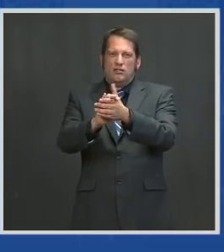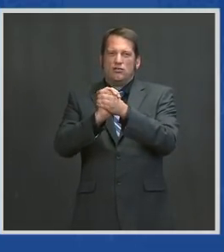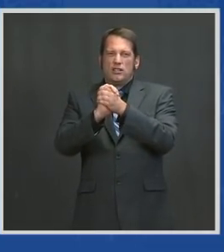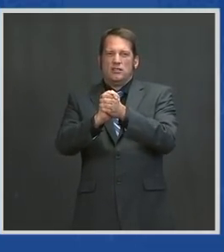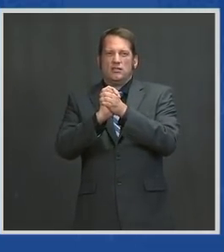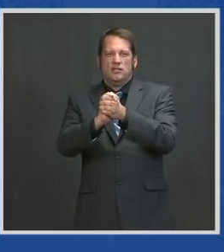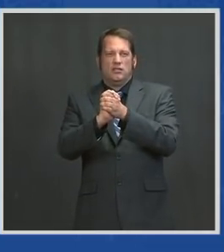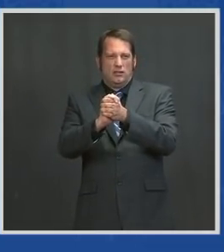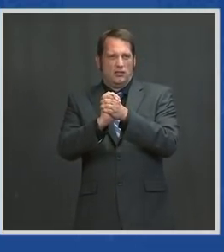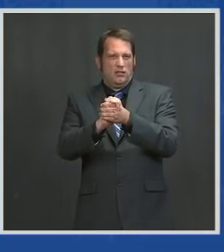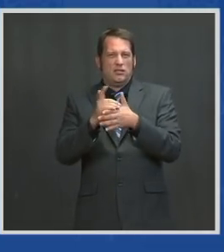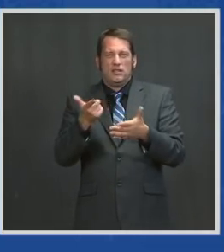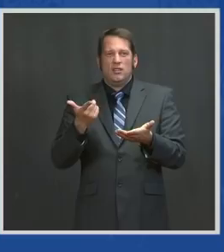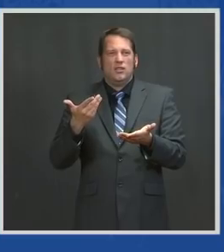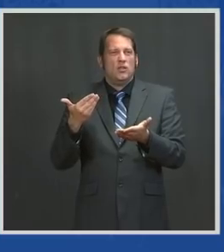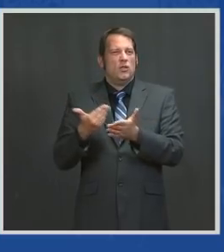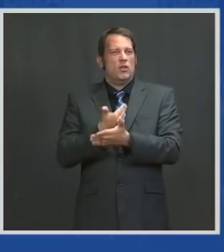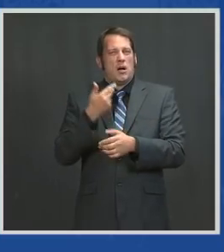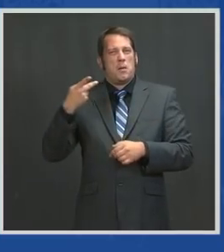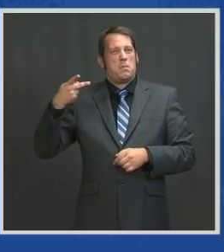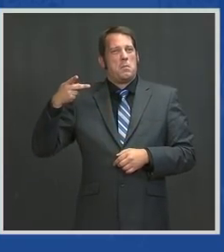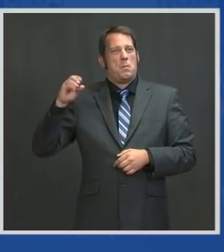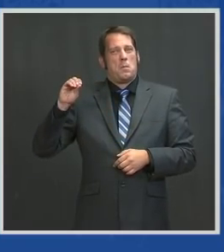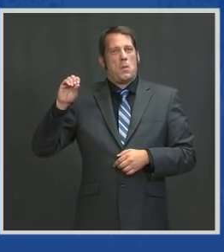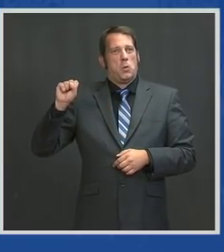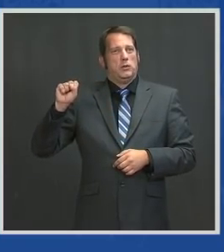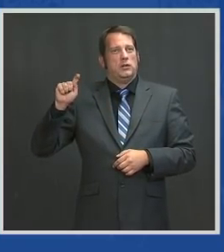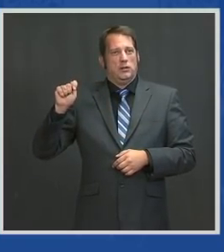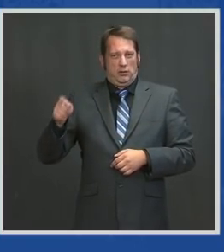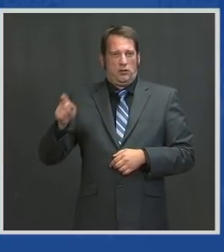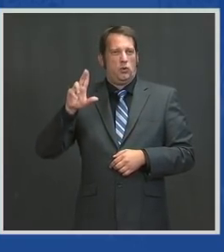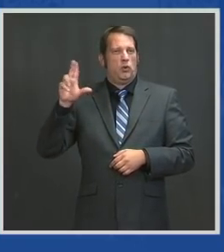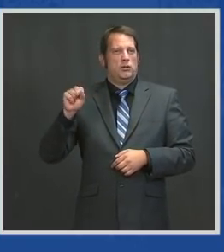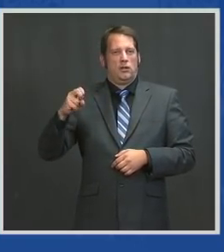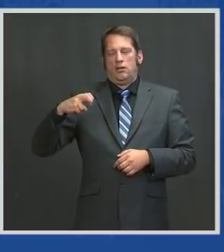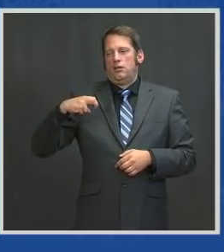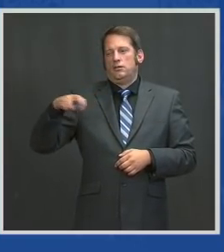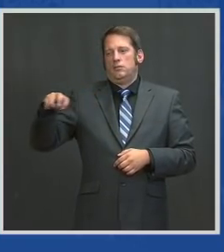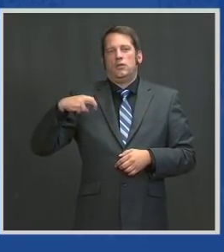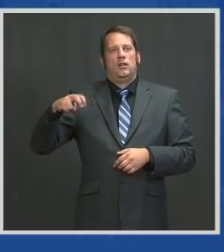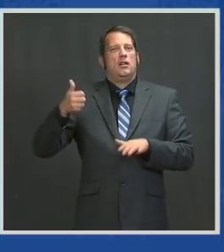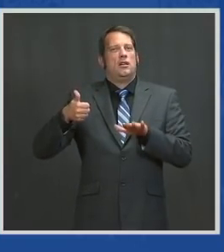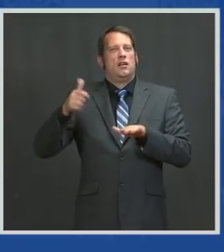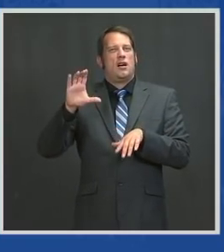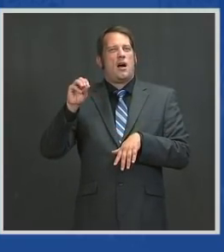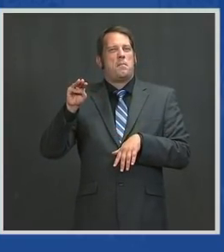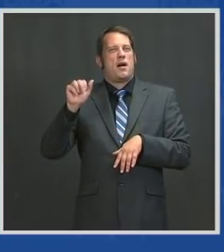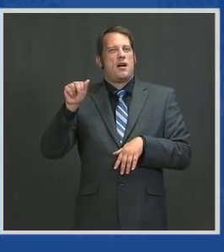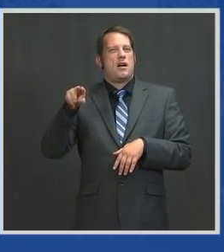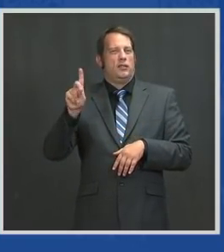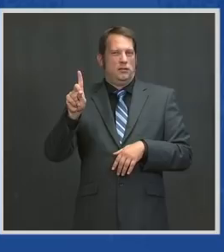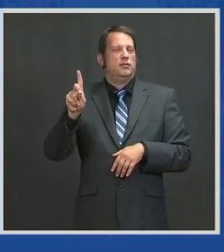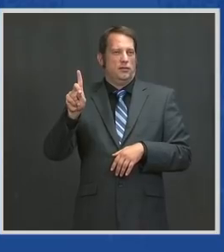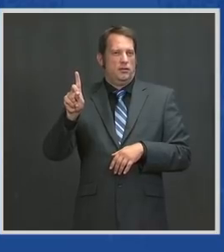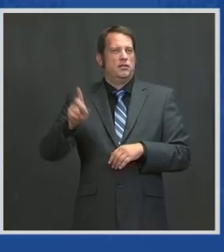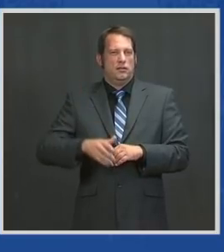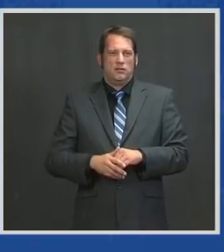at the U.S. Transportation Command. You know, it's wonderful to be here at Mildenhall